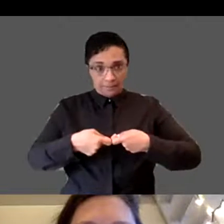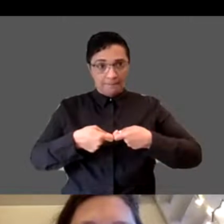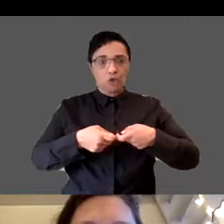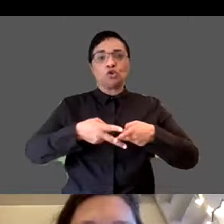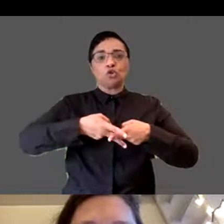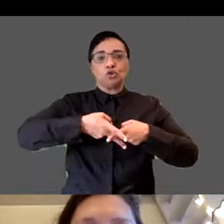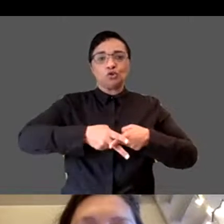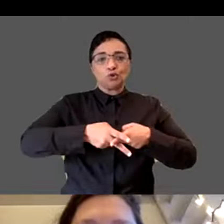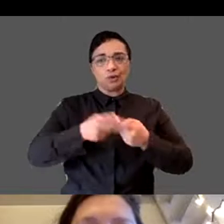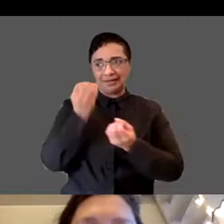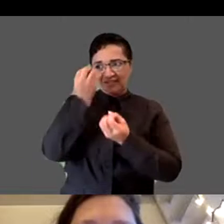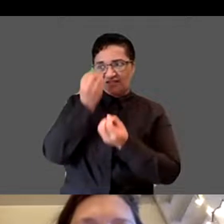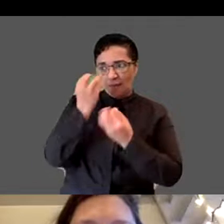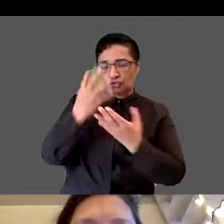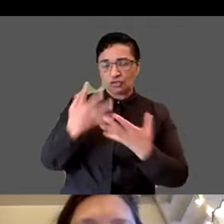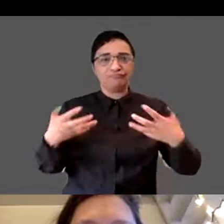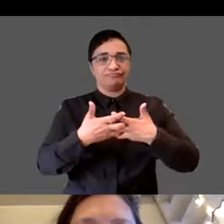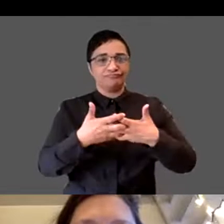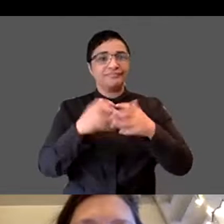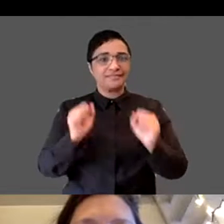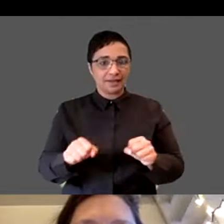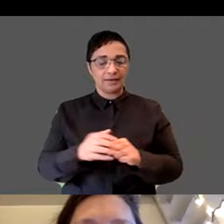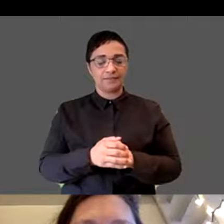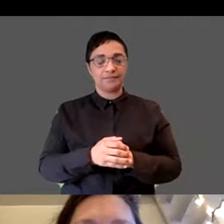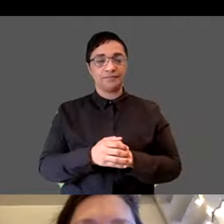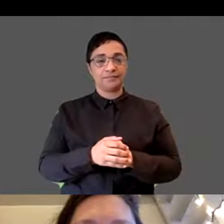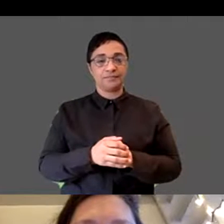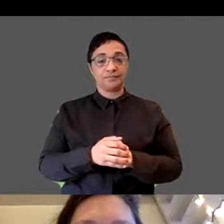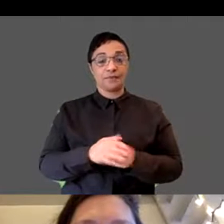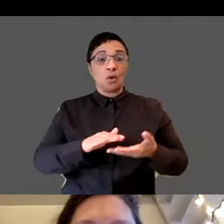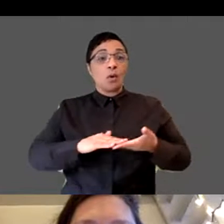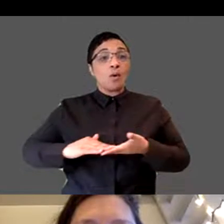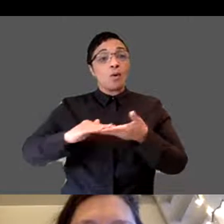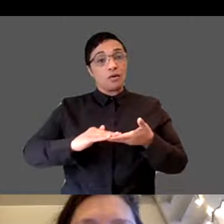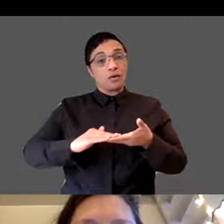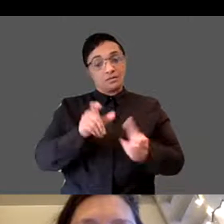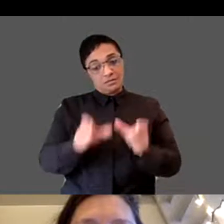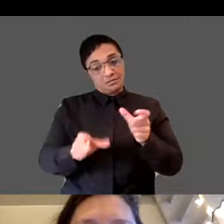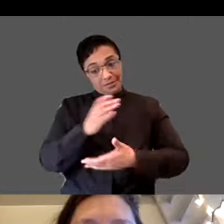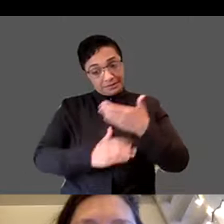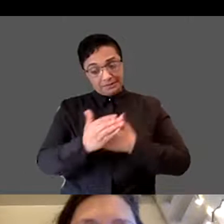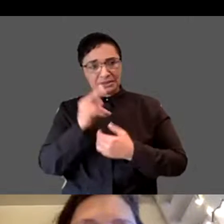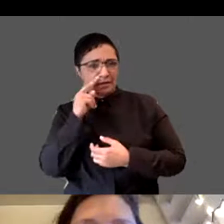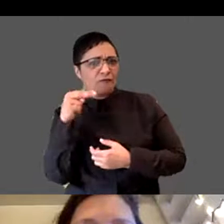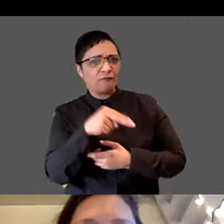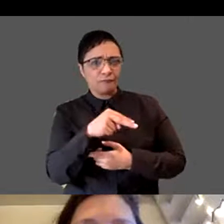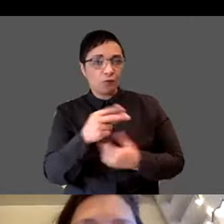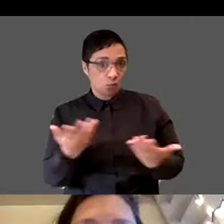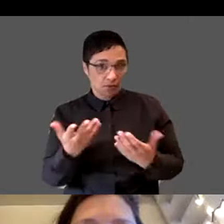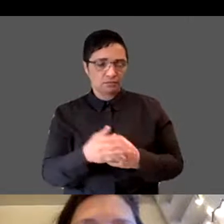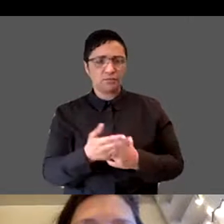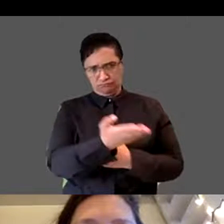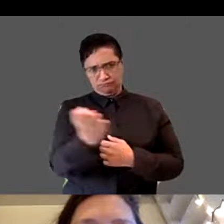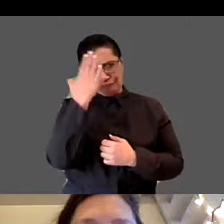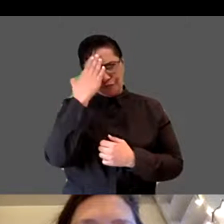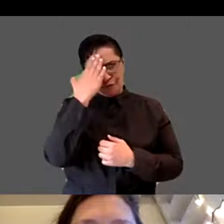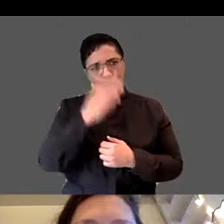From an OPD perspective, I think we all know that persons with disabilities usually first